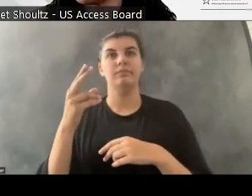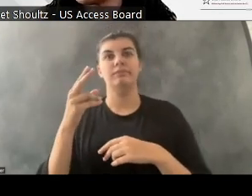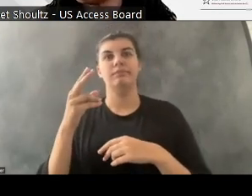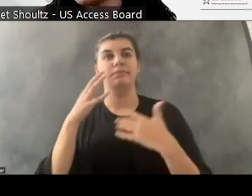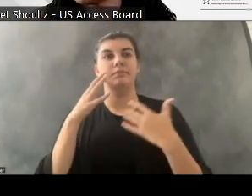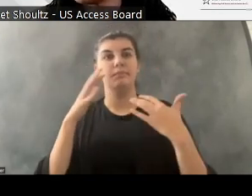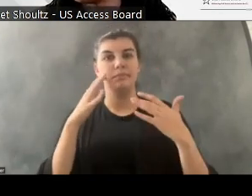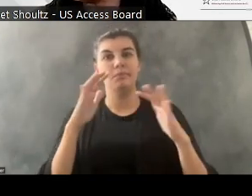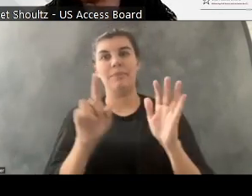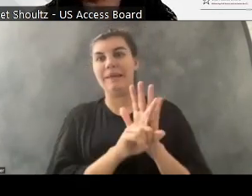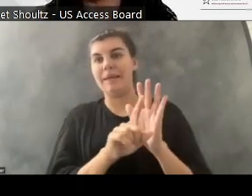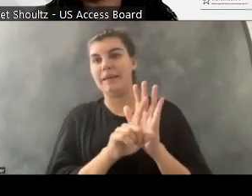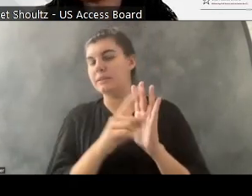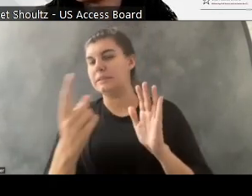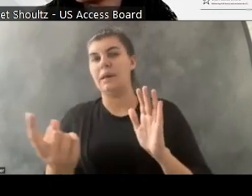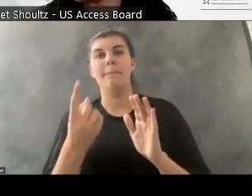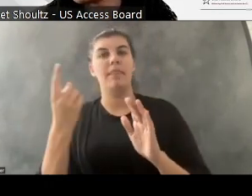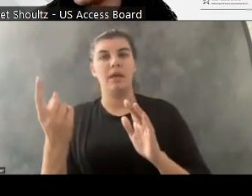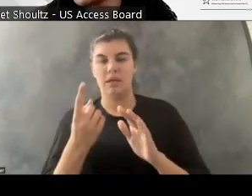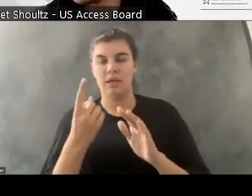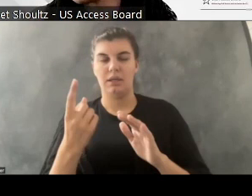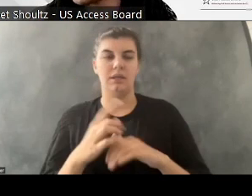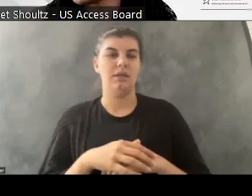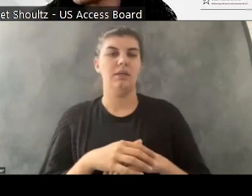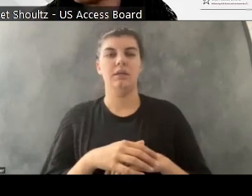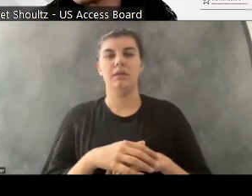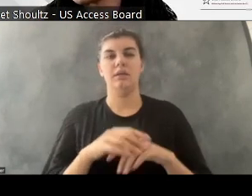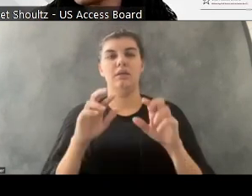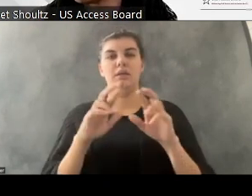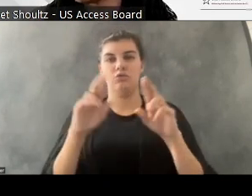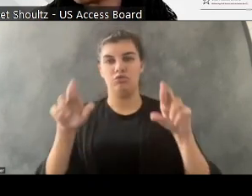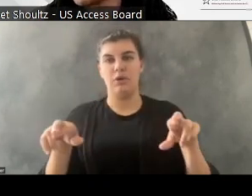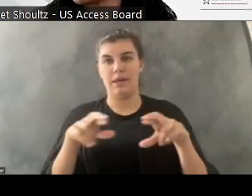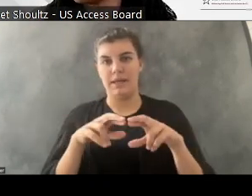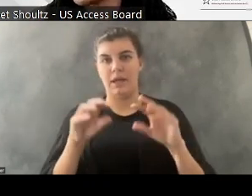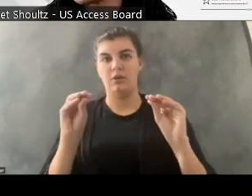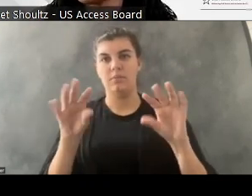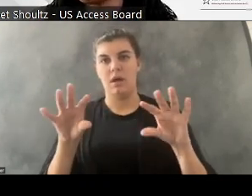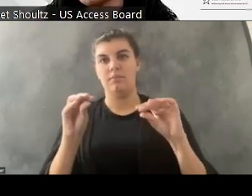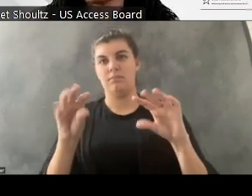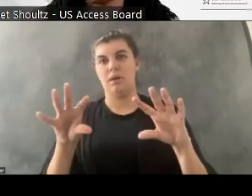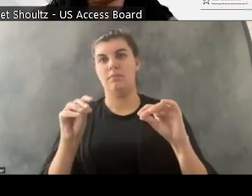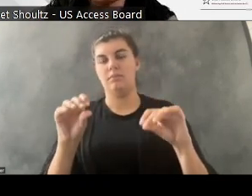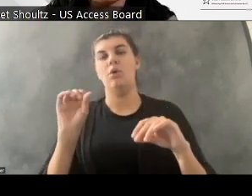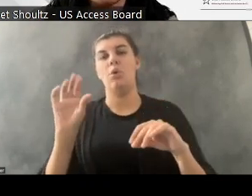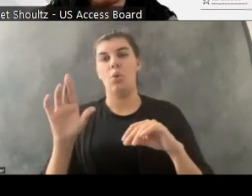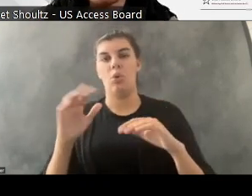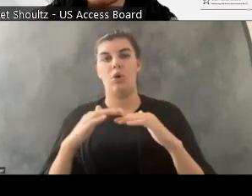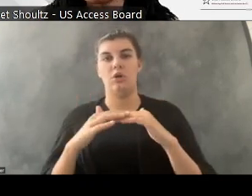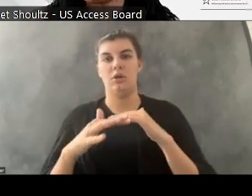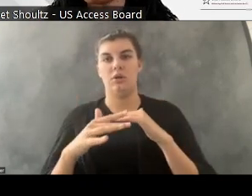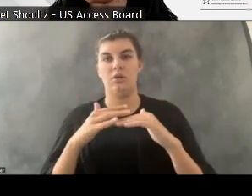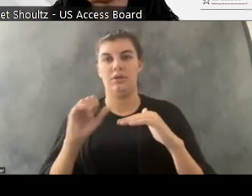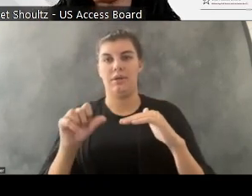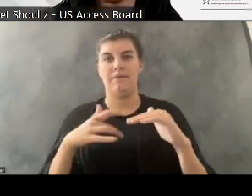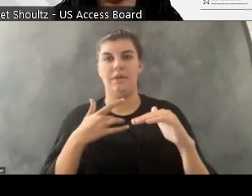hybrid beacon, a pedestrian actuated rectangular rapid flashing beacon, or a raised crossing.